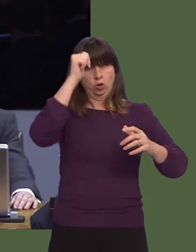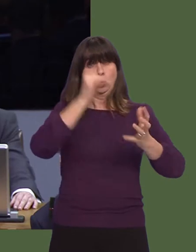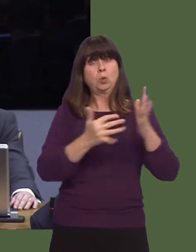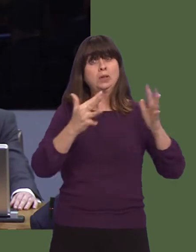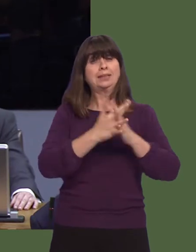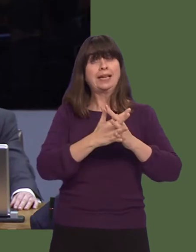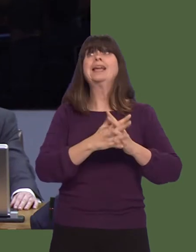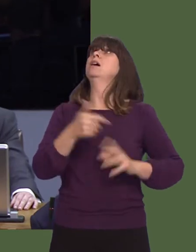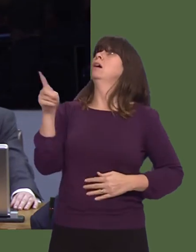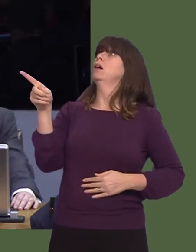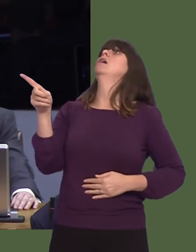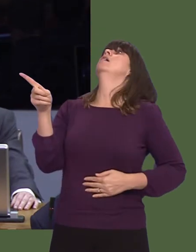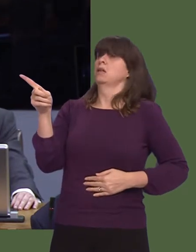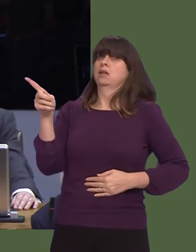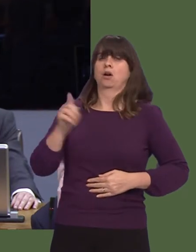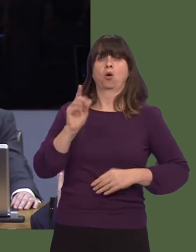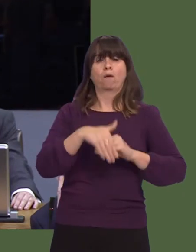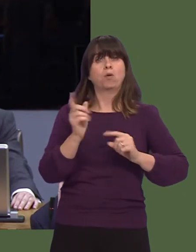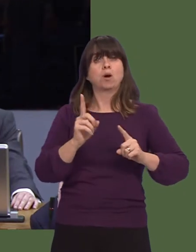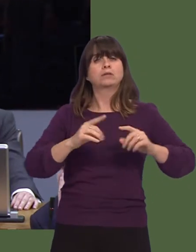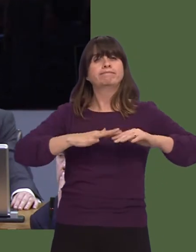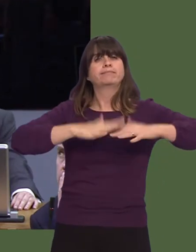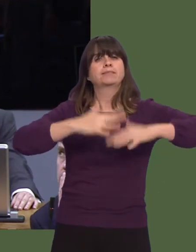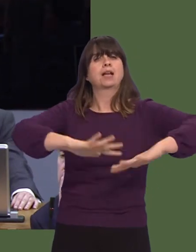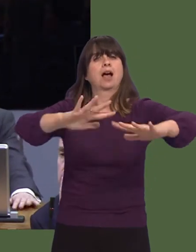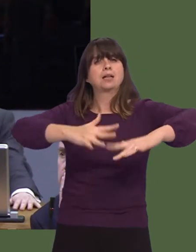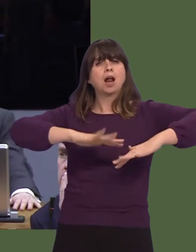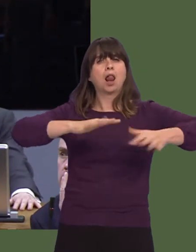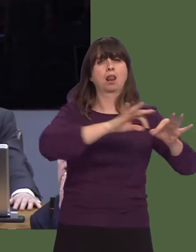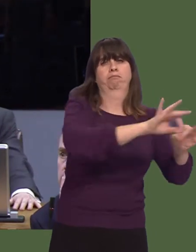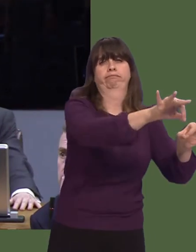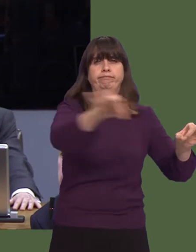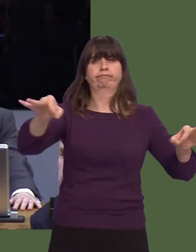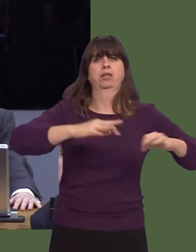cyflogaeth, o ran sgiliau, o ran gweddnewid y ffordd yr ydym ni'n ymwneud ag ynni yng